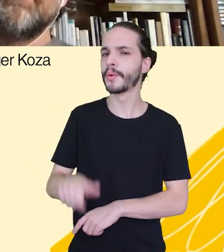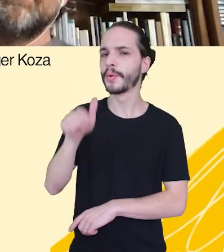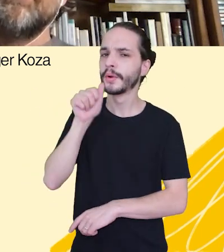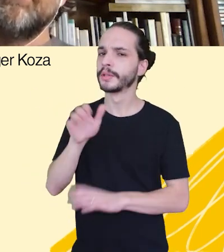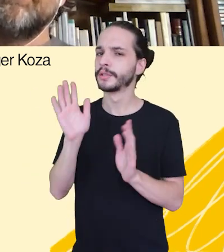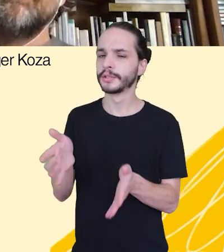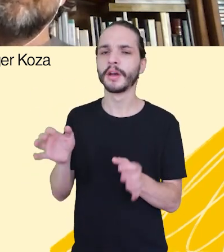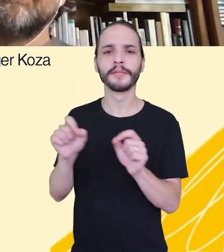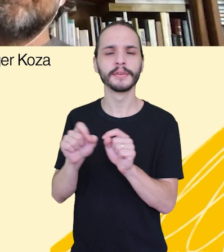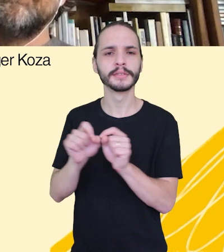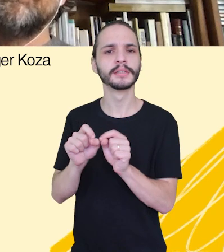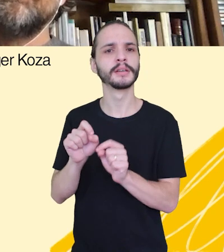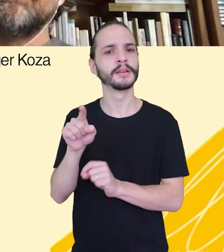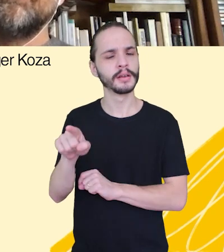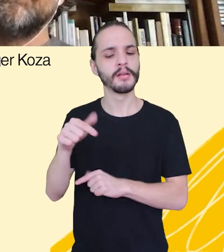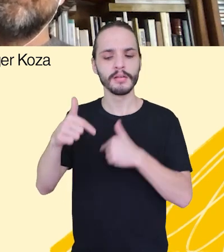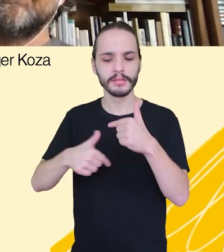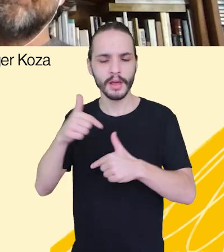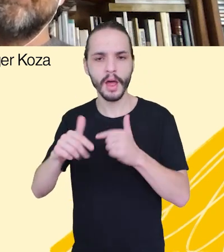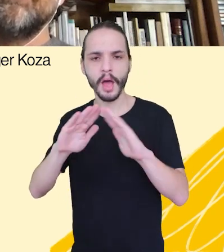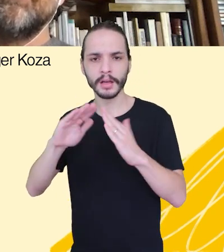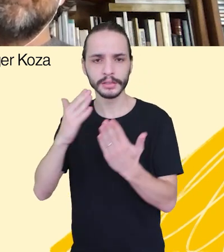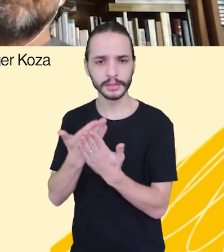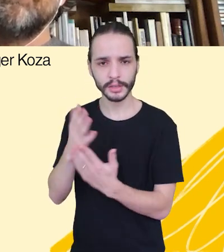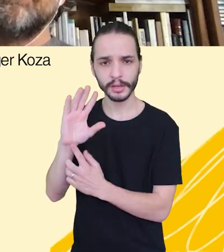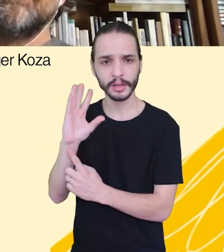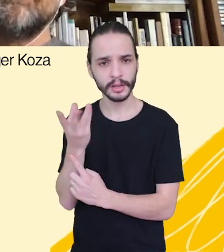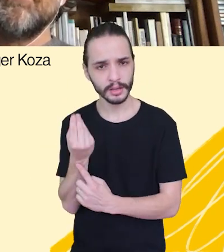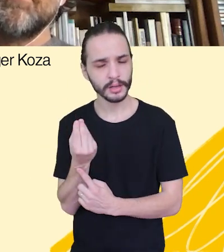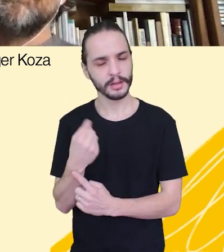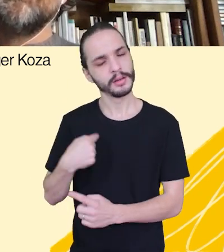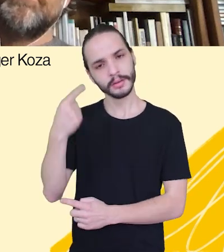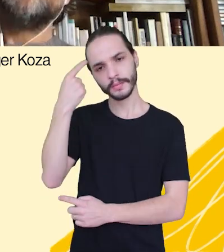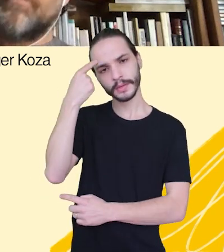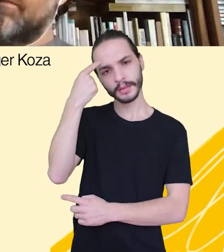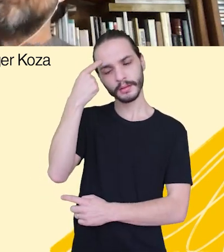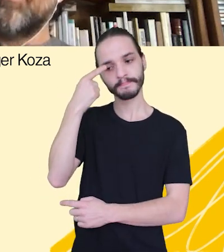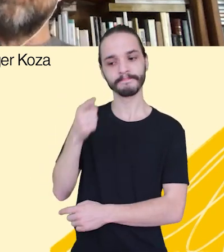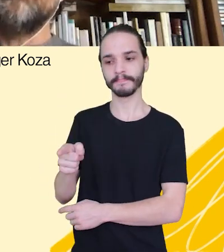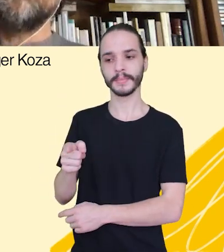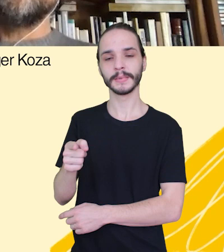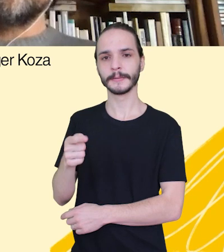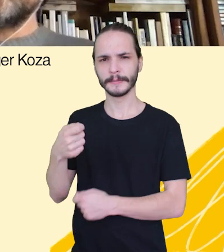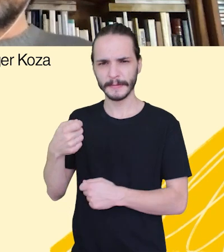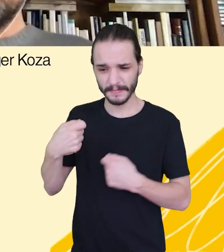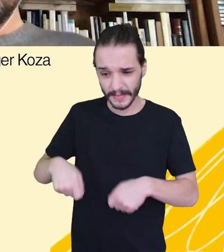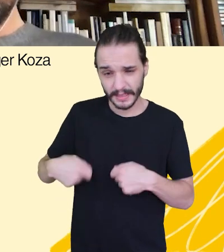And I thought "shouldn't they meet again?". And they I made them talking. And then...